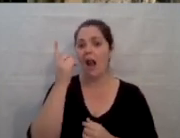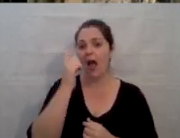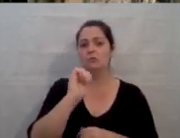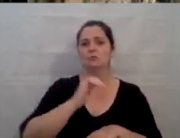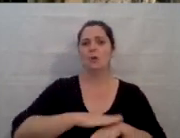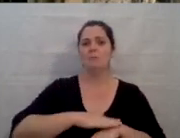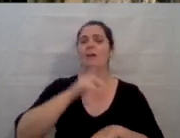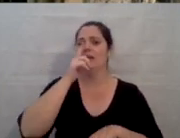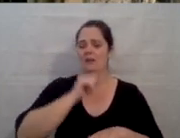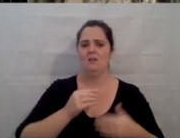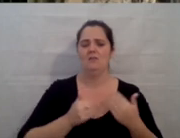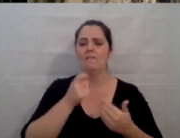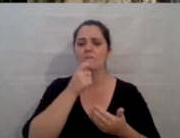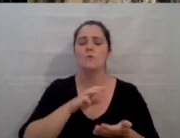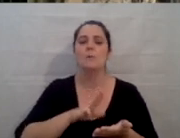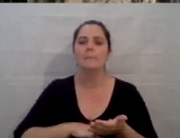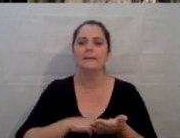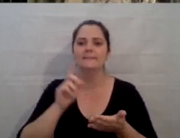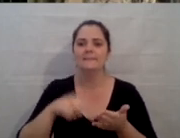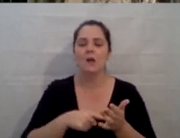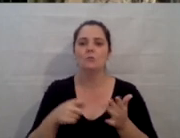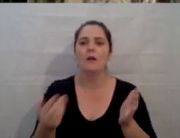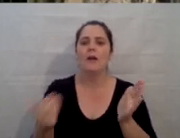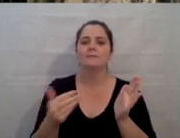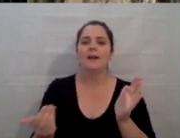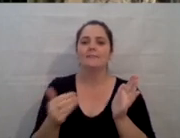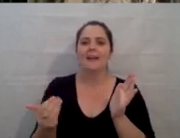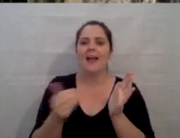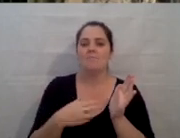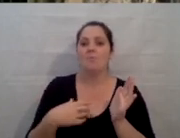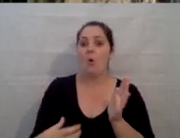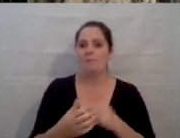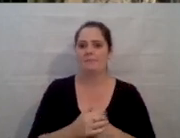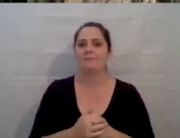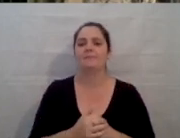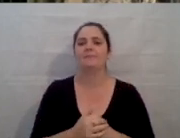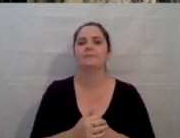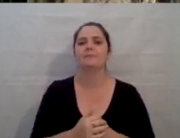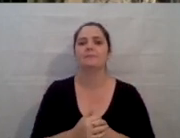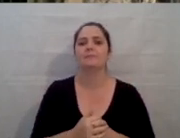and starting to mass in that form with your sighting. So now I'm taking another couple of minutes and I'm going